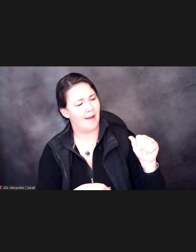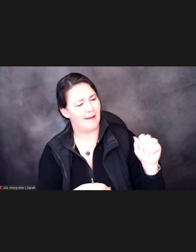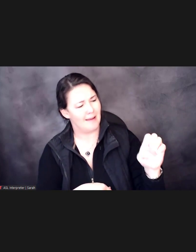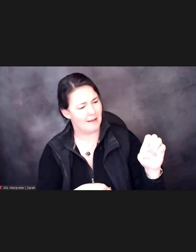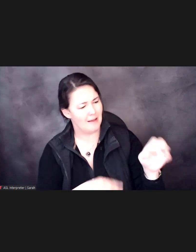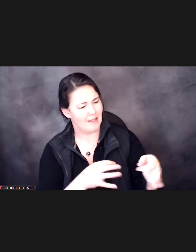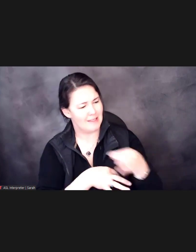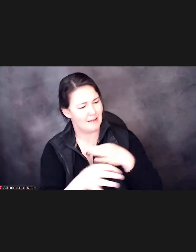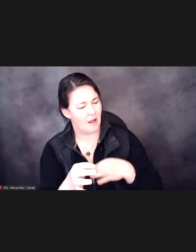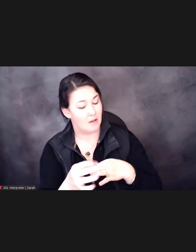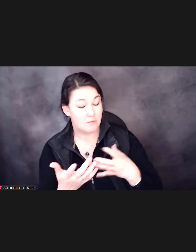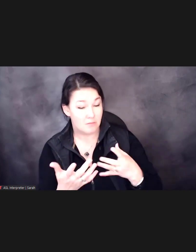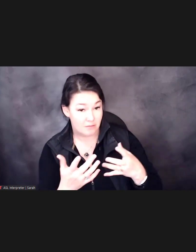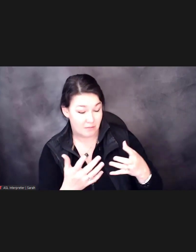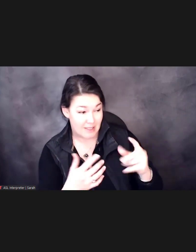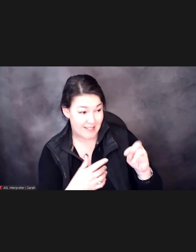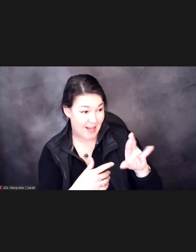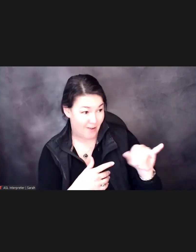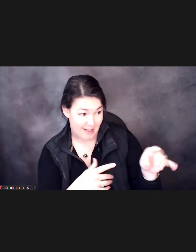not appropriate?